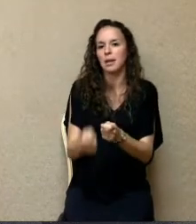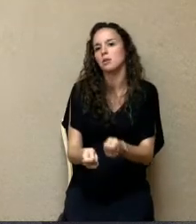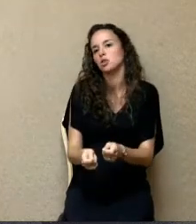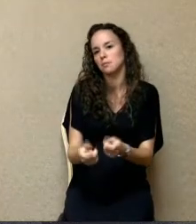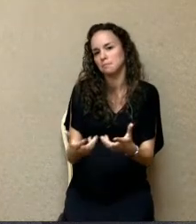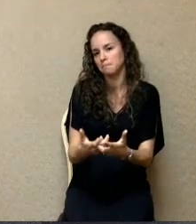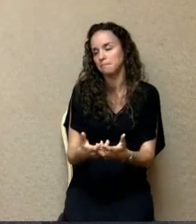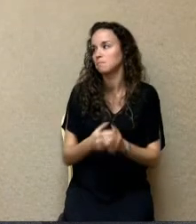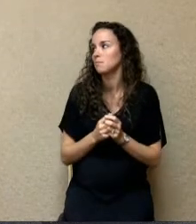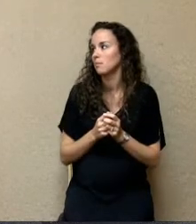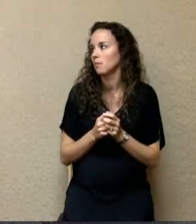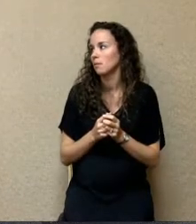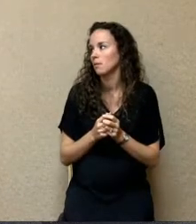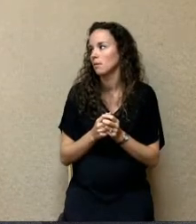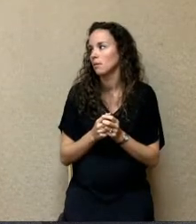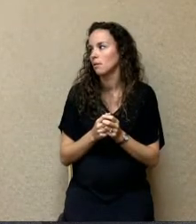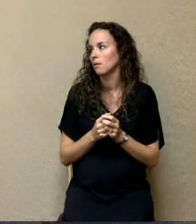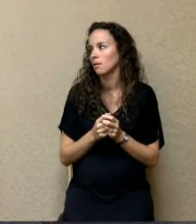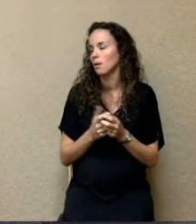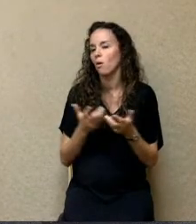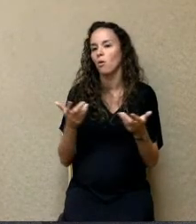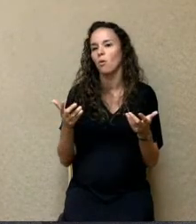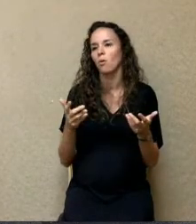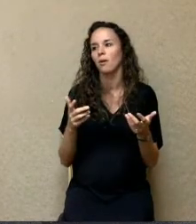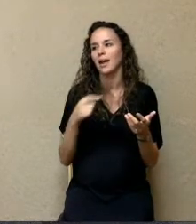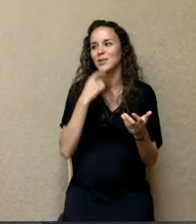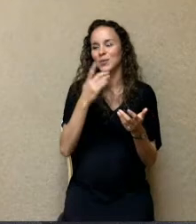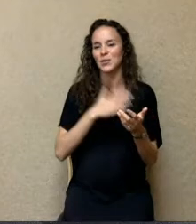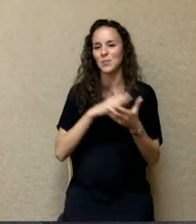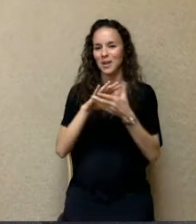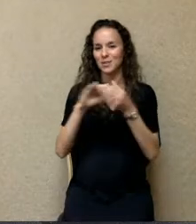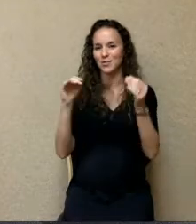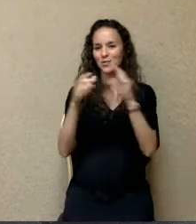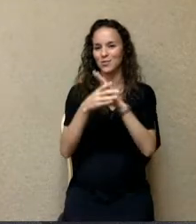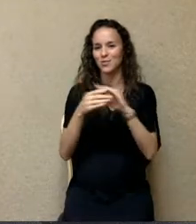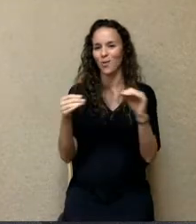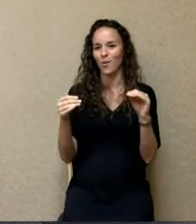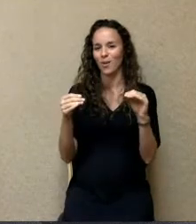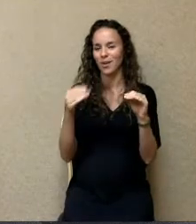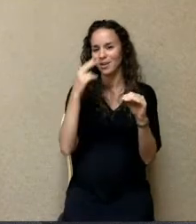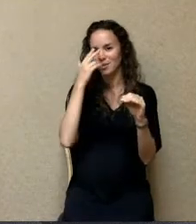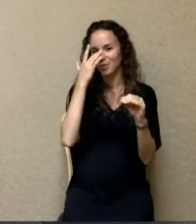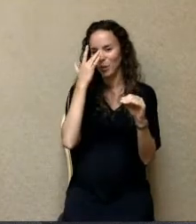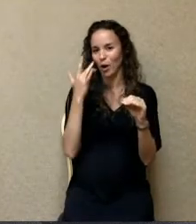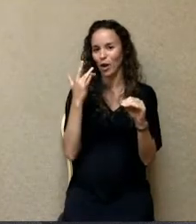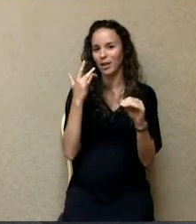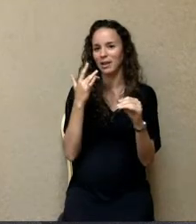Oh yeah, my tape. I said my story too early. But this is not the picture of the house but